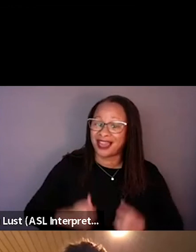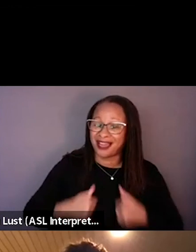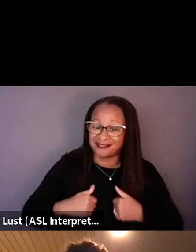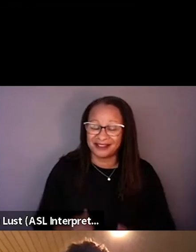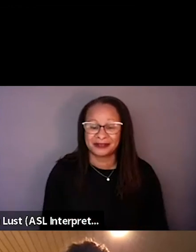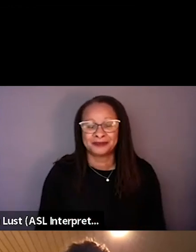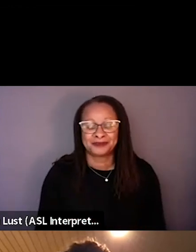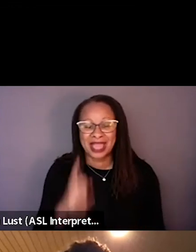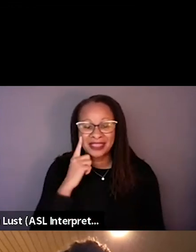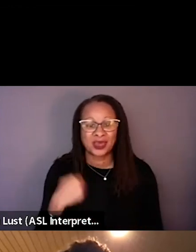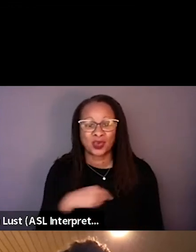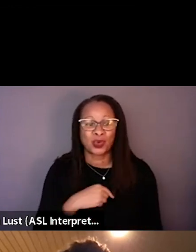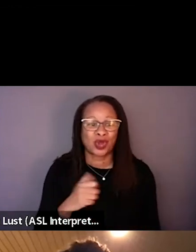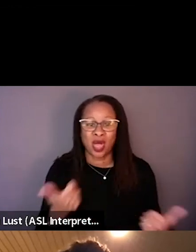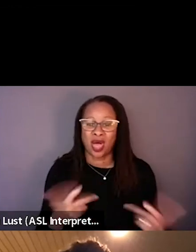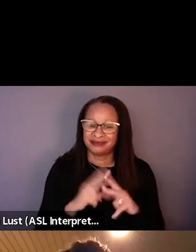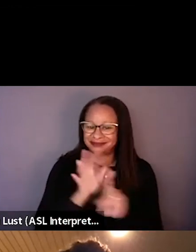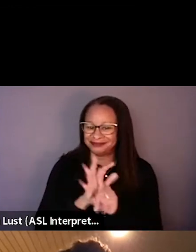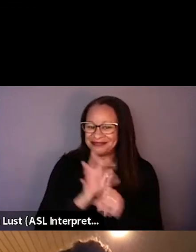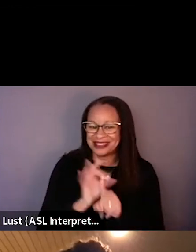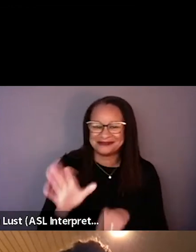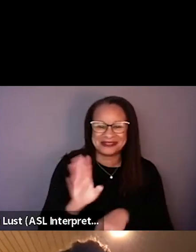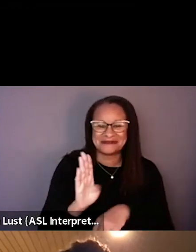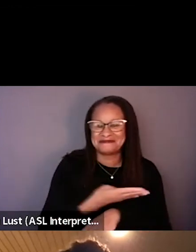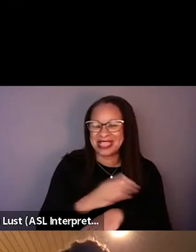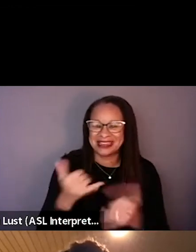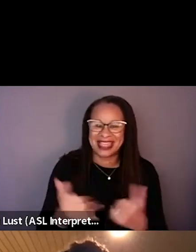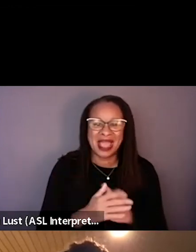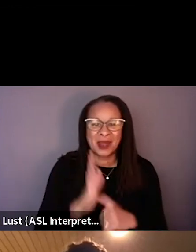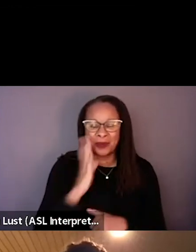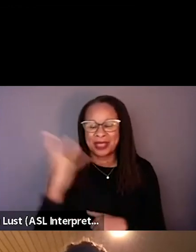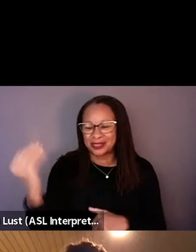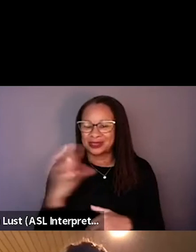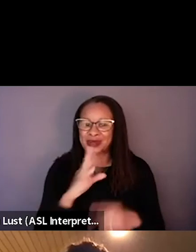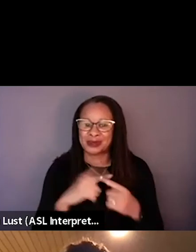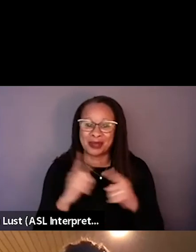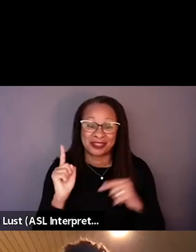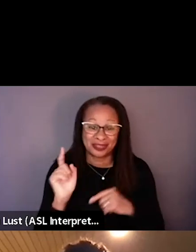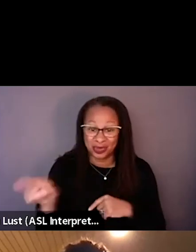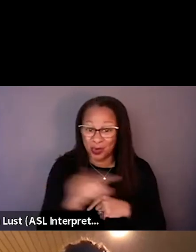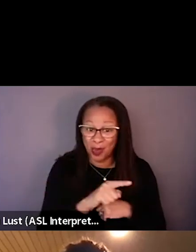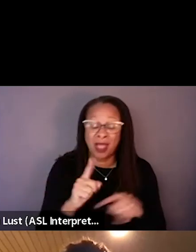I think we're all big fans of the band now and are gonna be out there talking about you guys. But more than, more than anything we're,